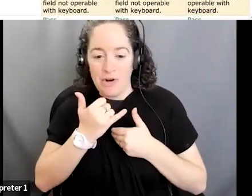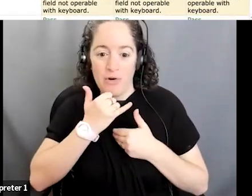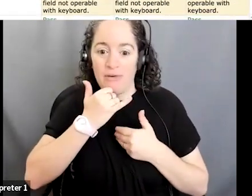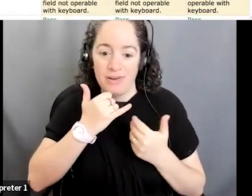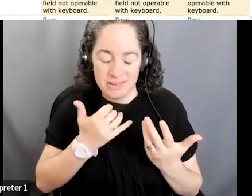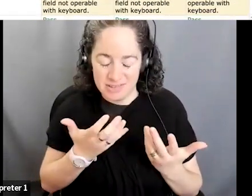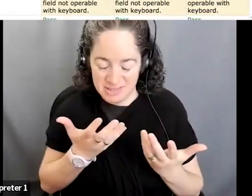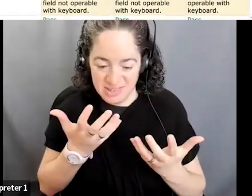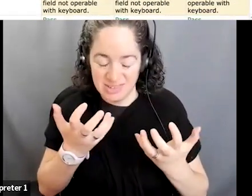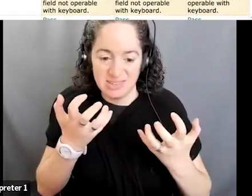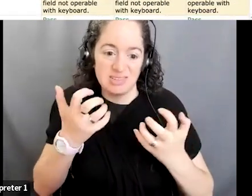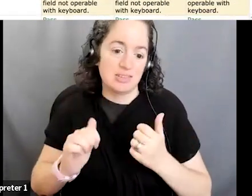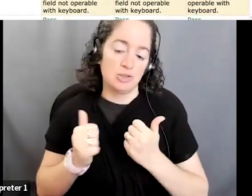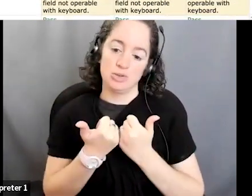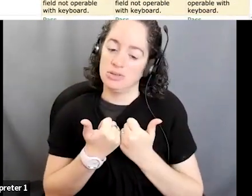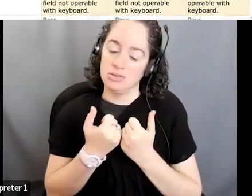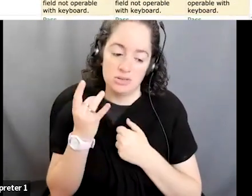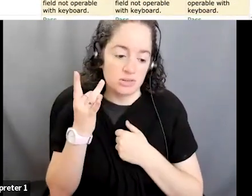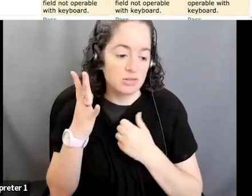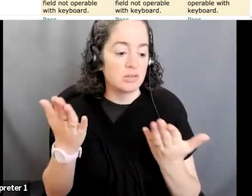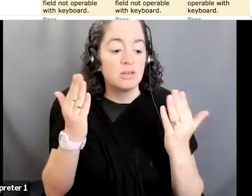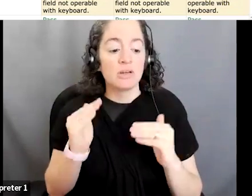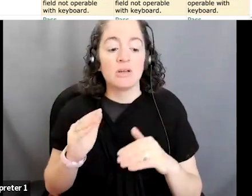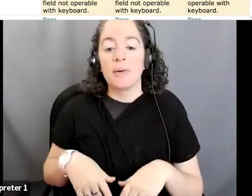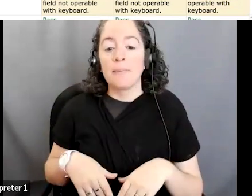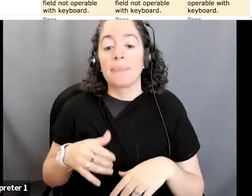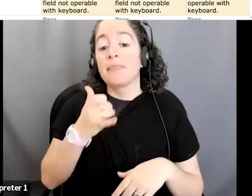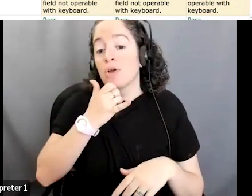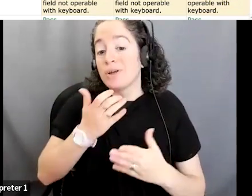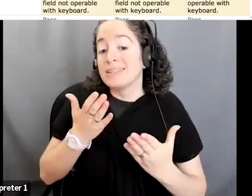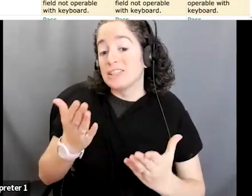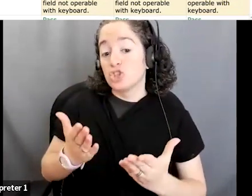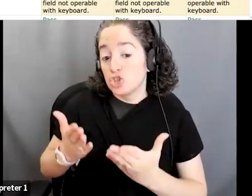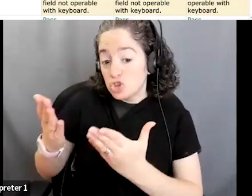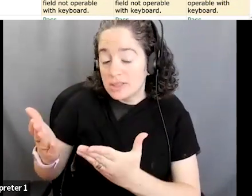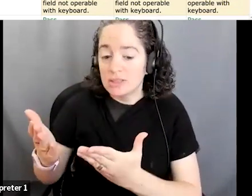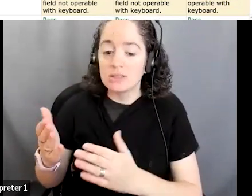Error suggestion was a recurring issue. If the form has error detection,